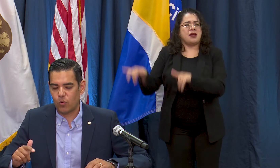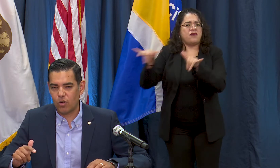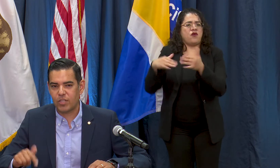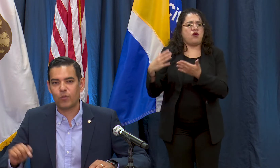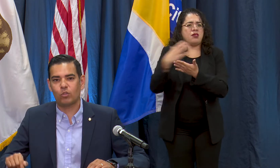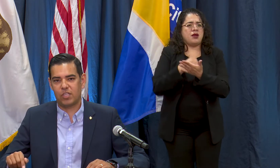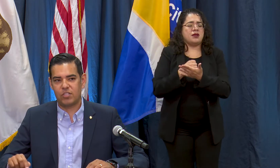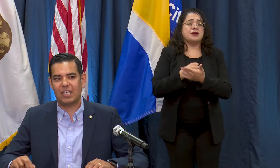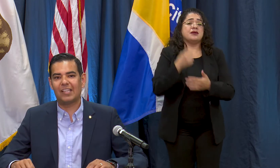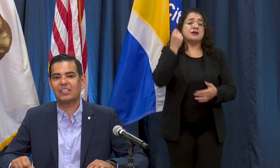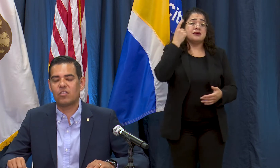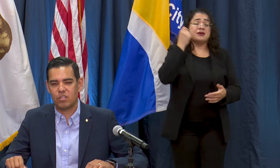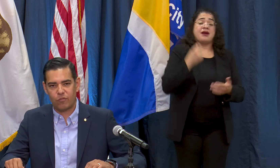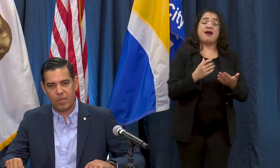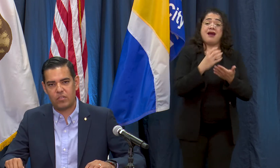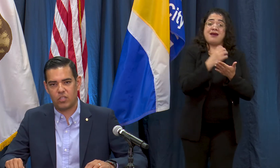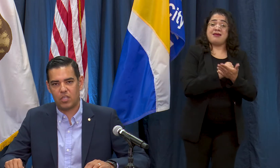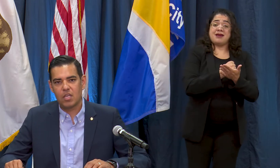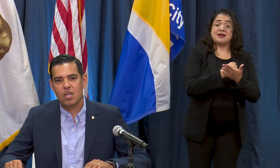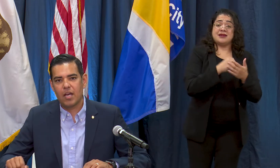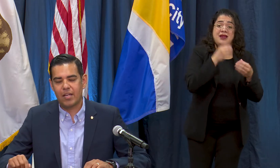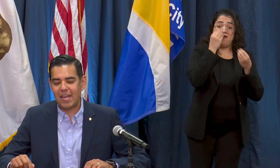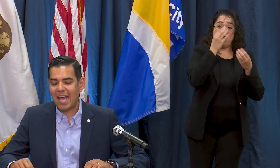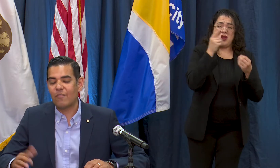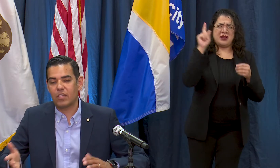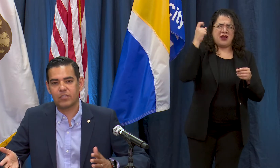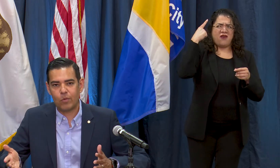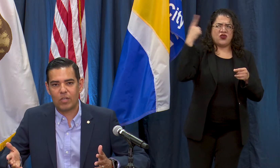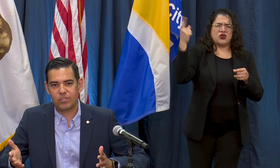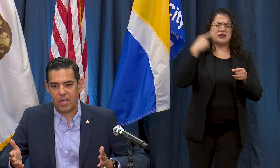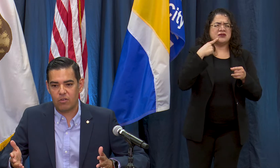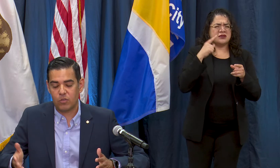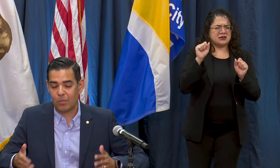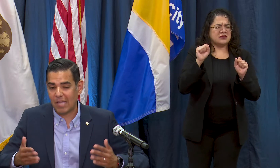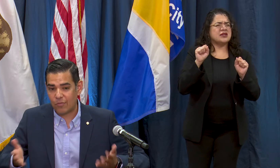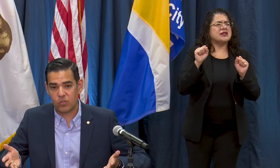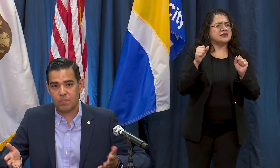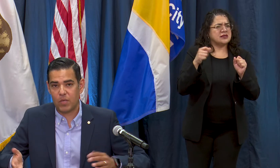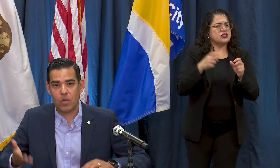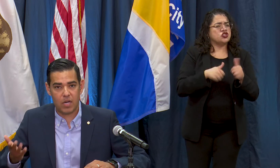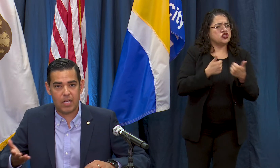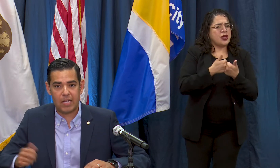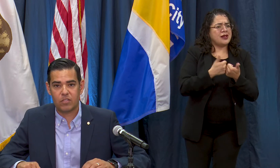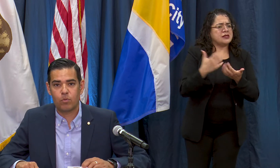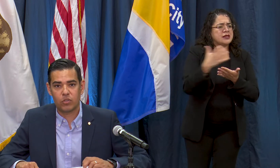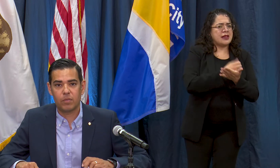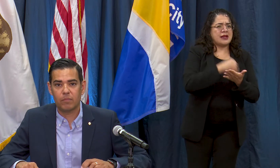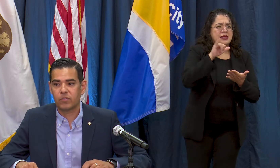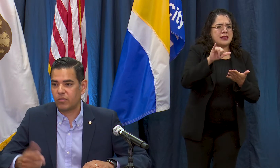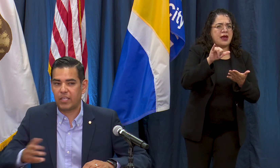were difficulties in collecting this information and having a statewide standard and so I'm glad there's gonna be one and I support the bill so thank